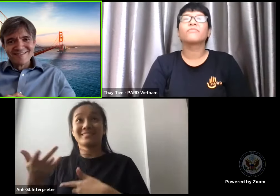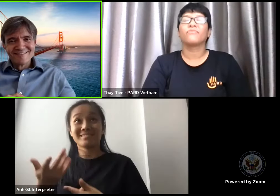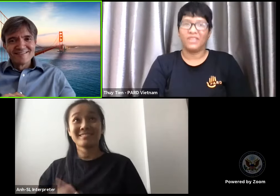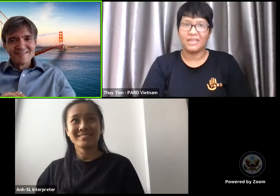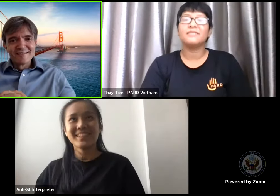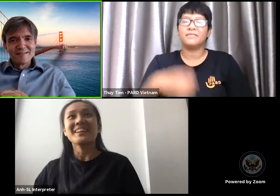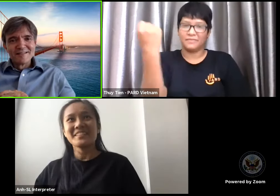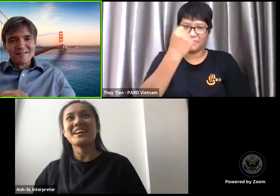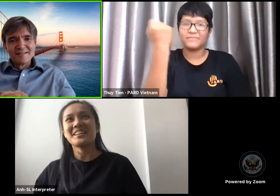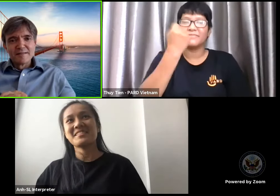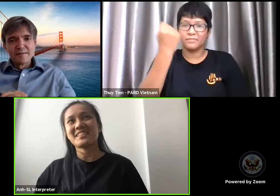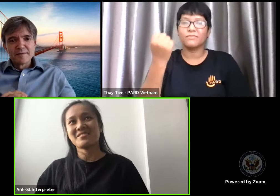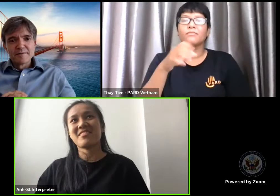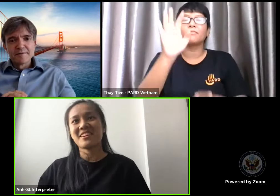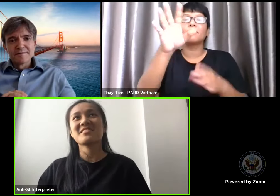[Anh] Yes, that's right.